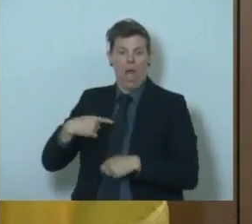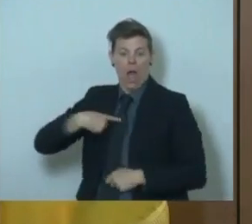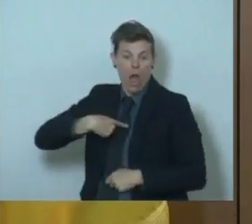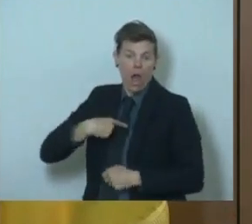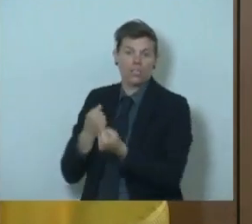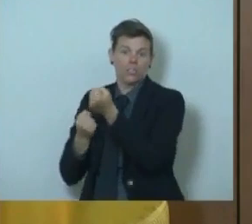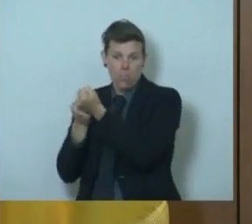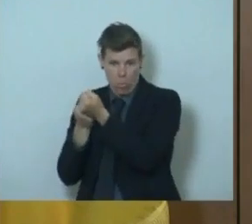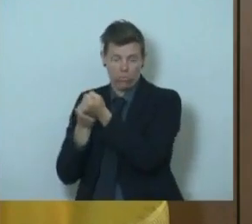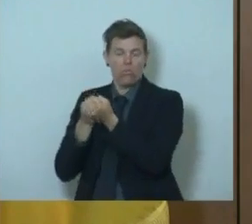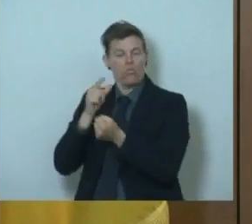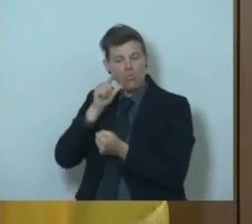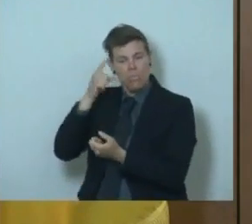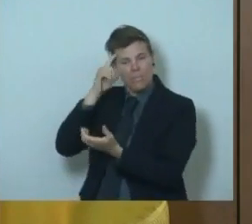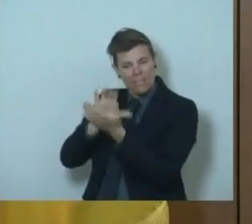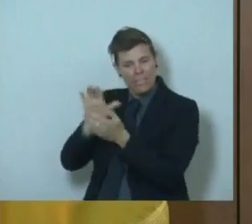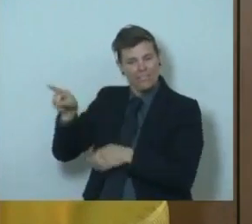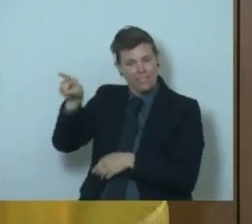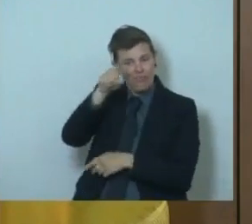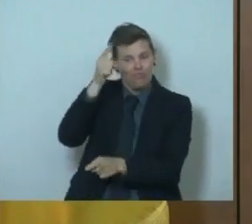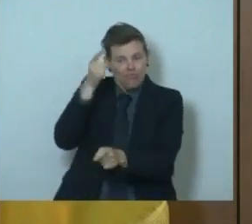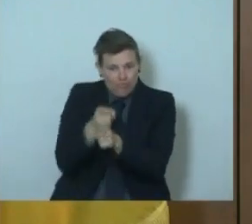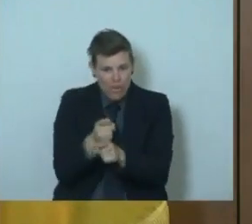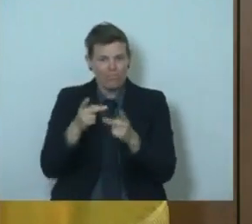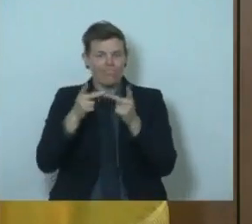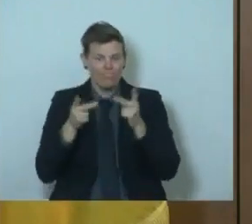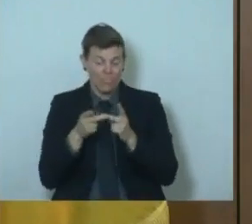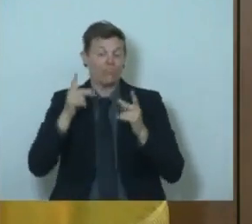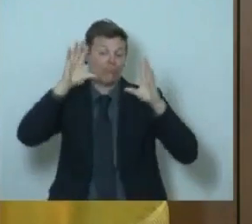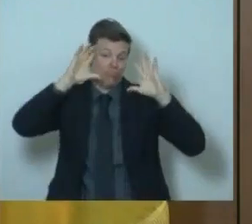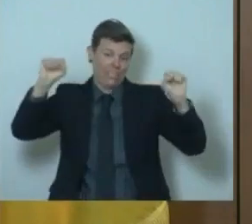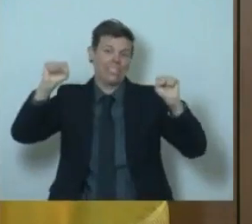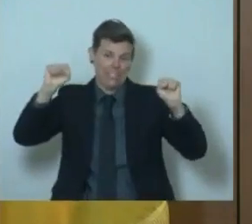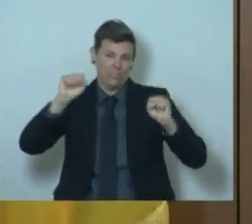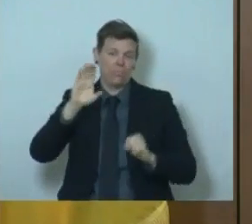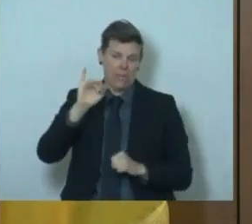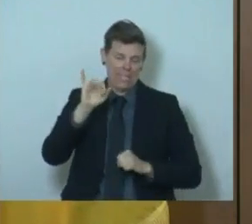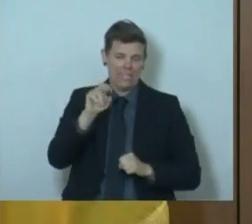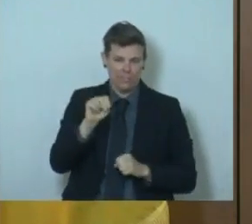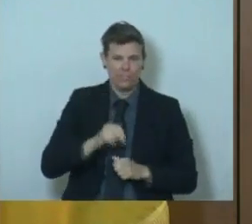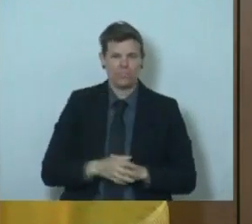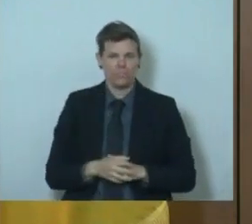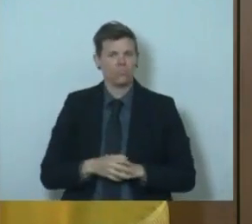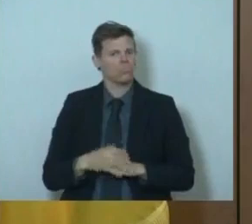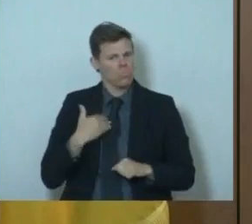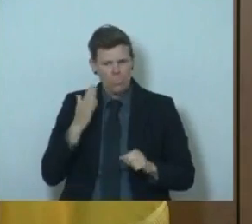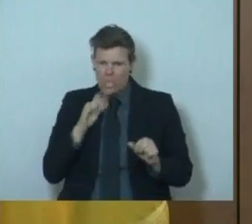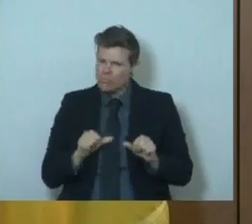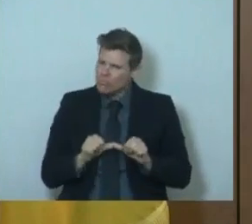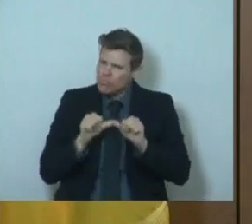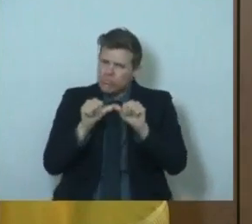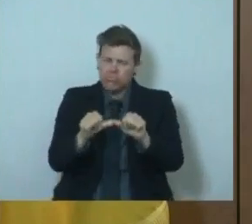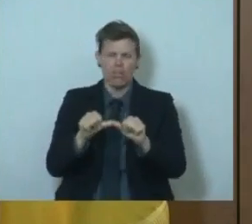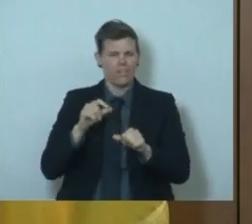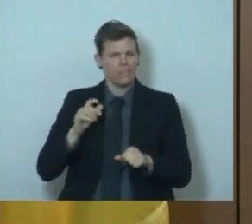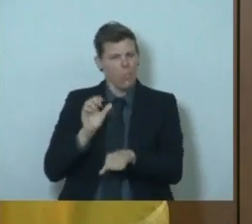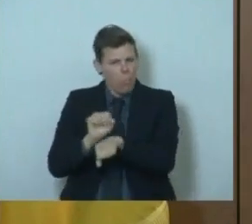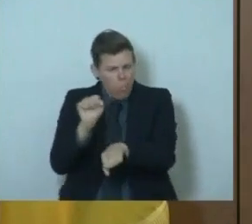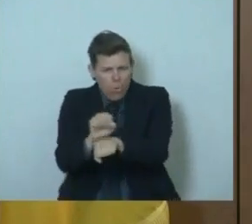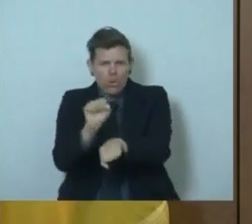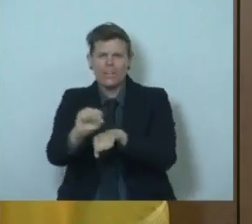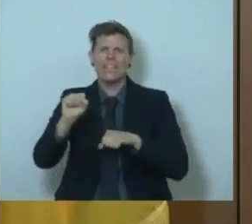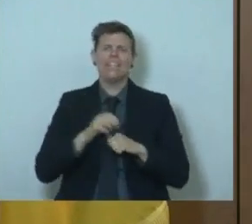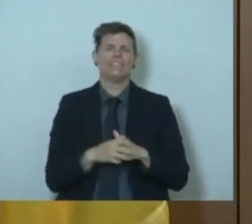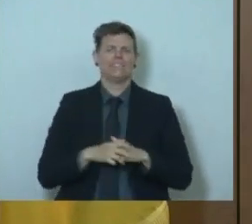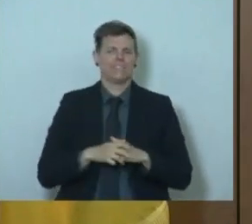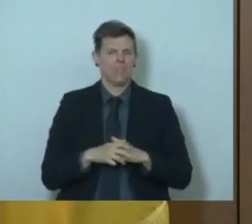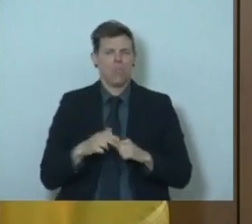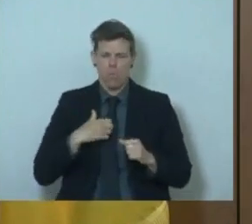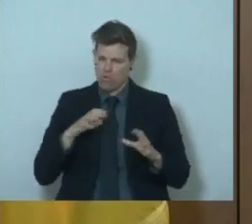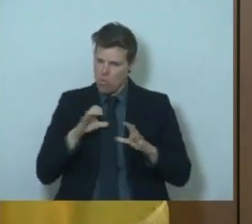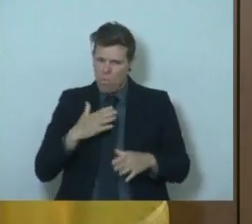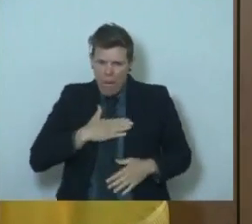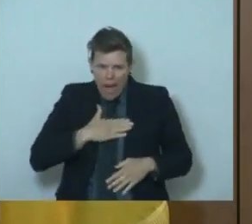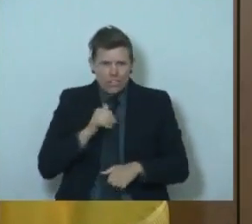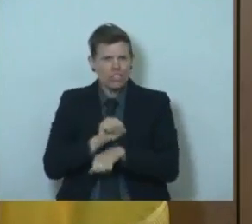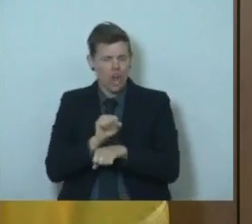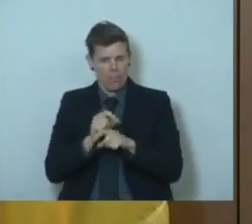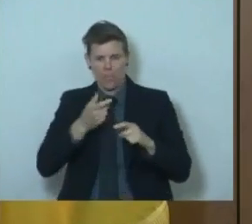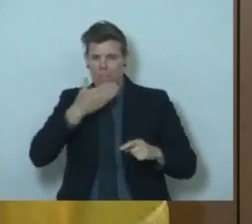RESPONSE FOR WHAT I BELIEVE WOULD BE THE RIGHT PRESIDENT GIVEN THE CONDITIONS THIS COUNTRY IS FACING, WE WILL CONTINUE TO DO THEIR POLITICAL WORK AS APPROPRIATE AND AS